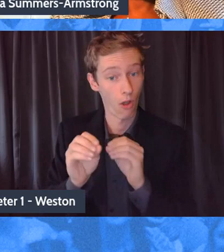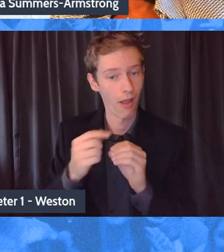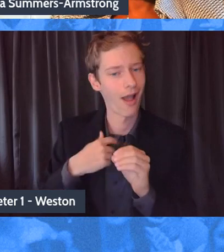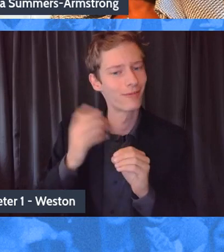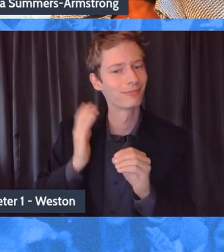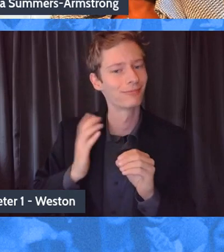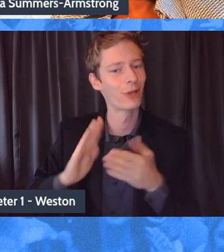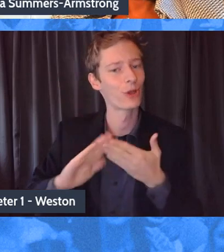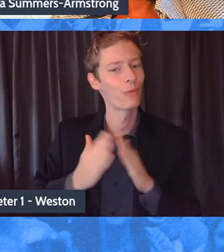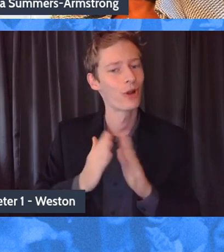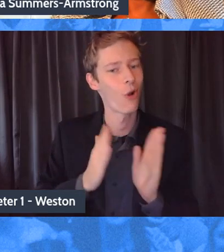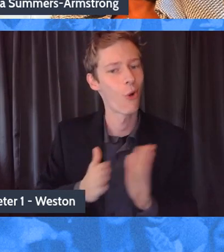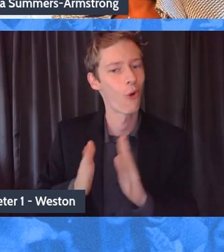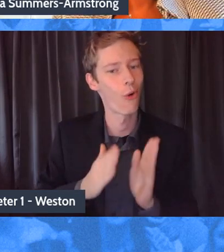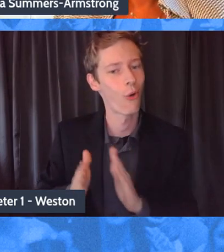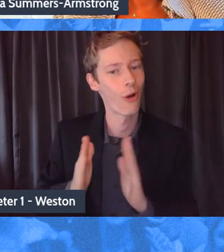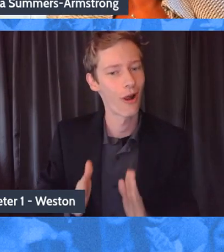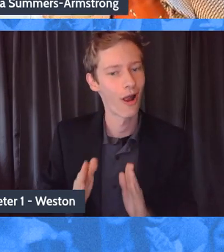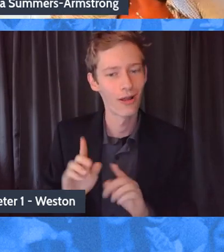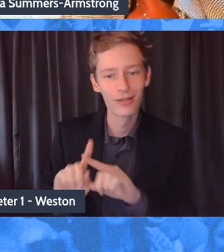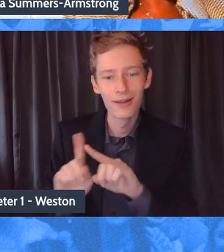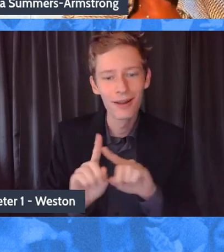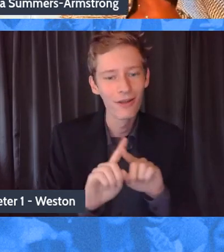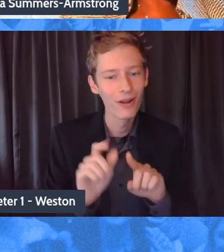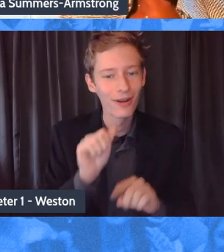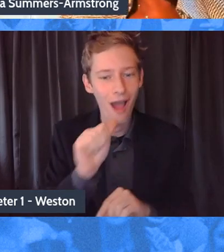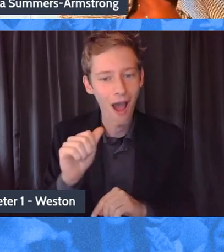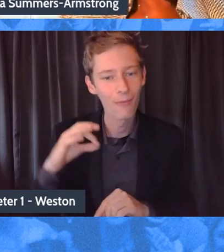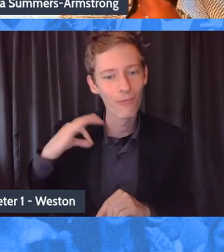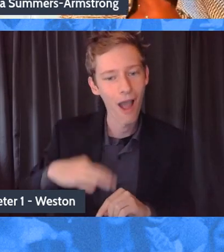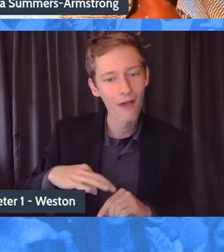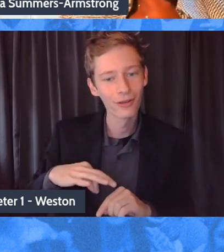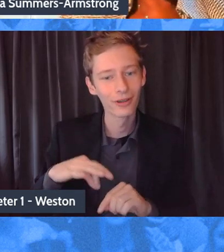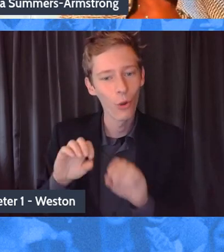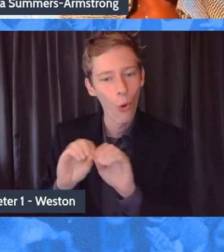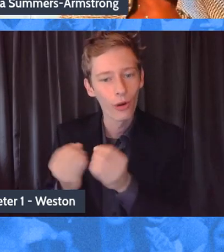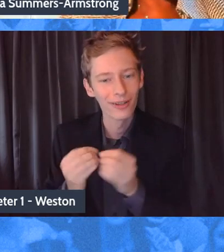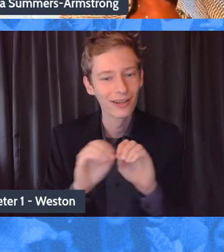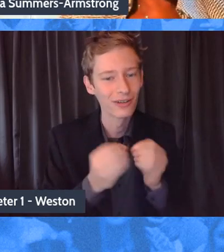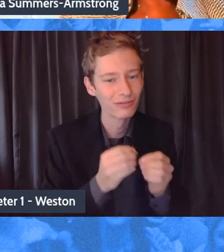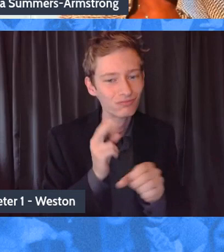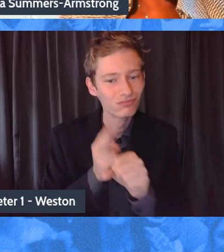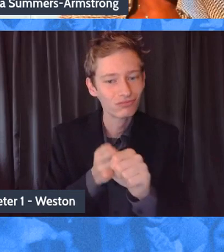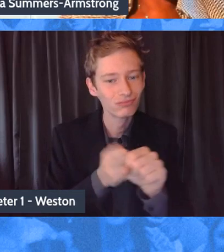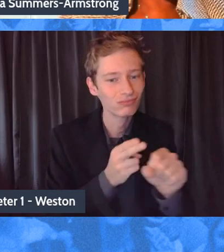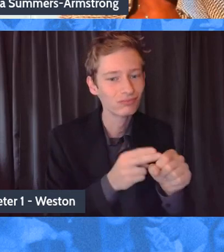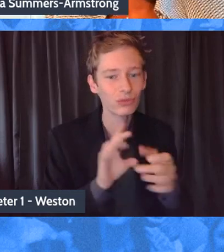worked for various nonprofits doing organizing and advocacy work around social justice and civil rights issues.